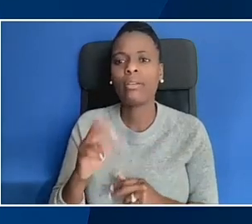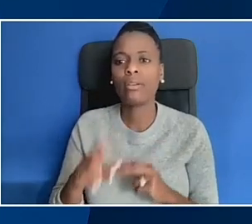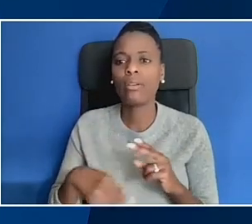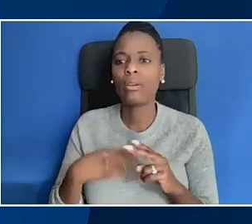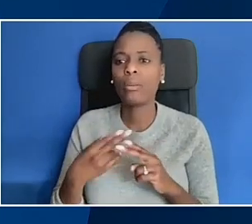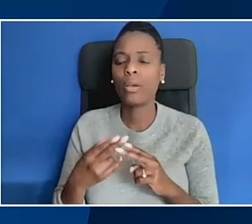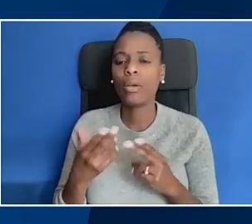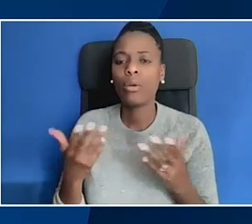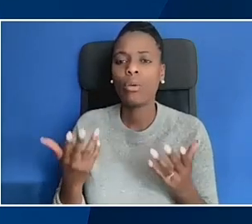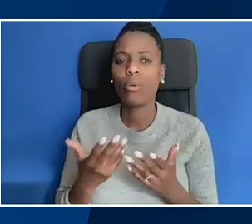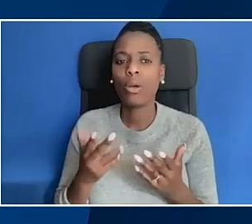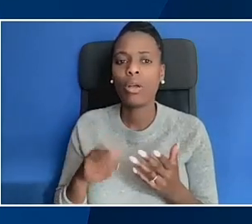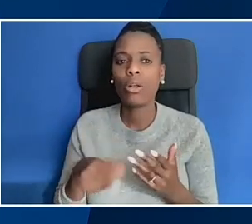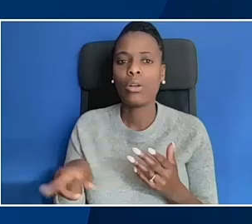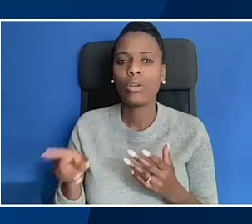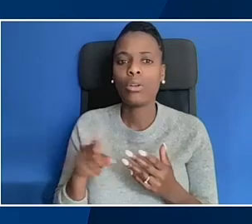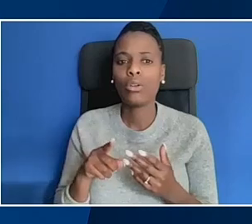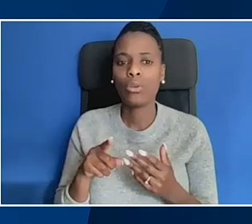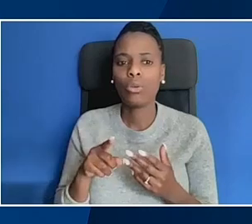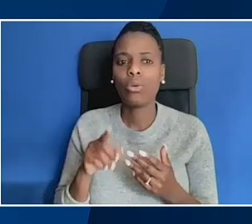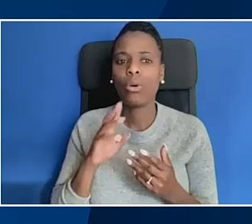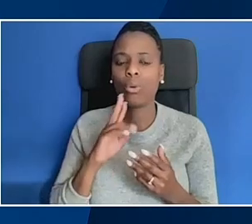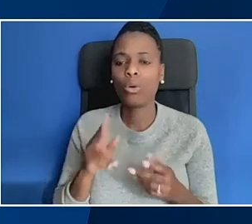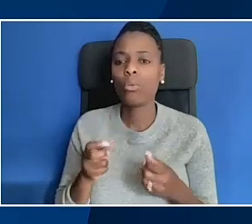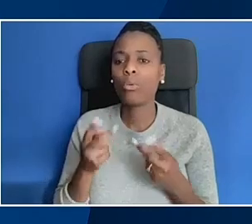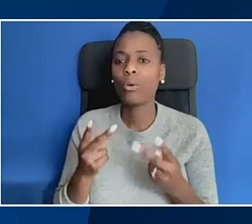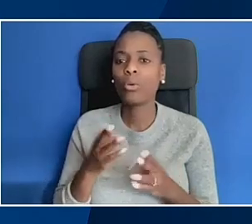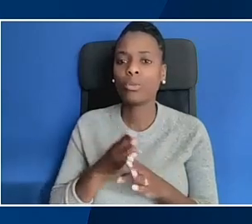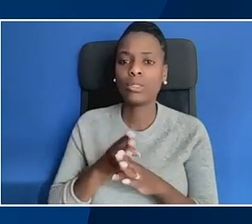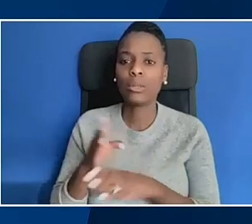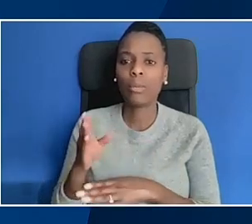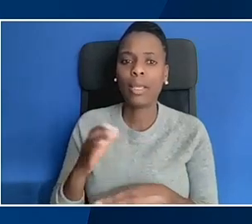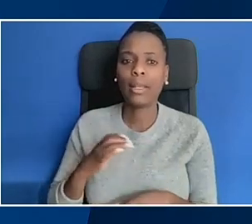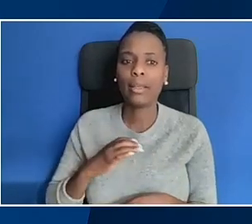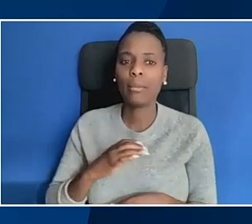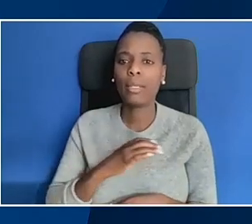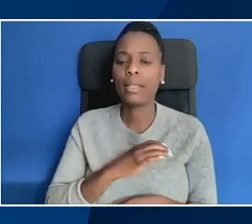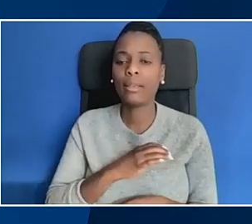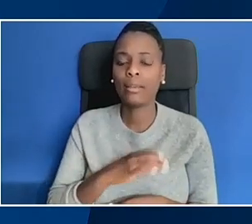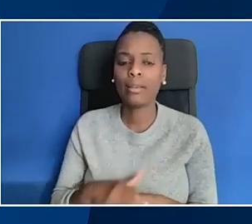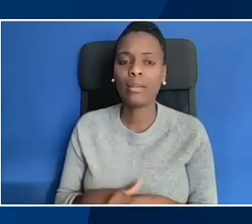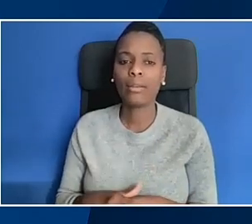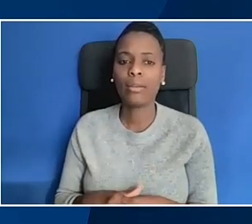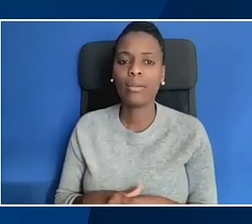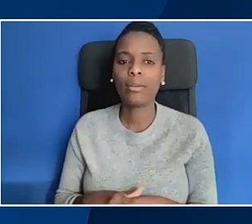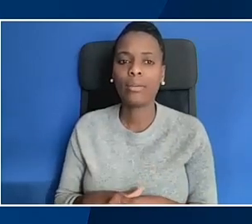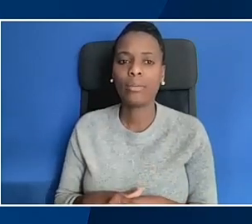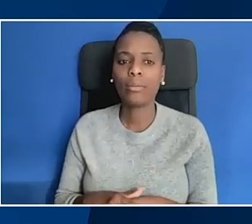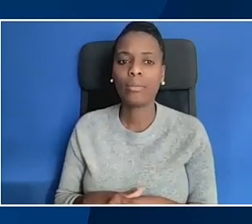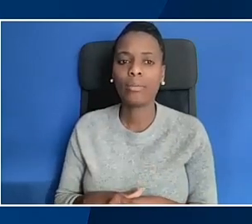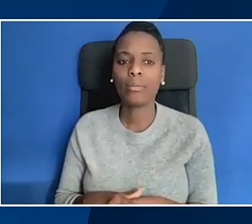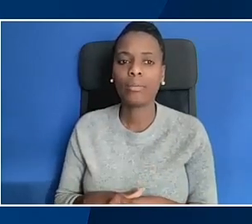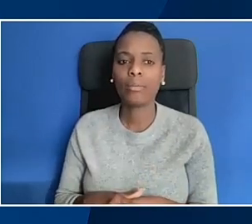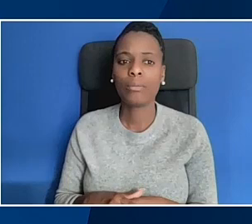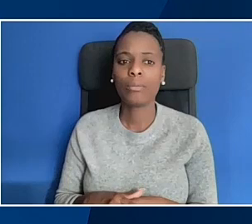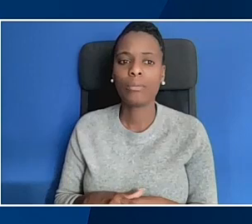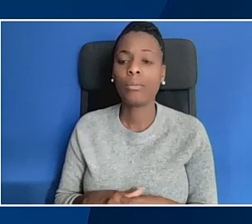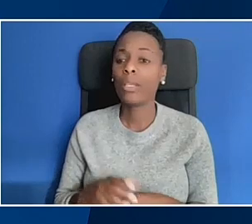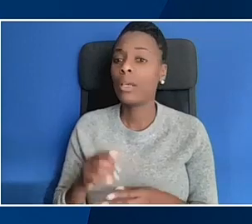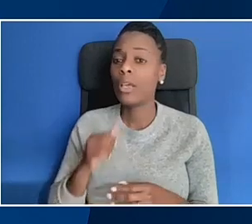are going to report out to the main committee because, Emalyn, based on what I just said, that doesn't prohibit you from presenting those ideas to the main